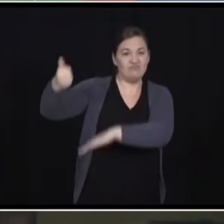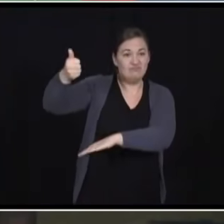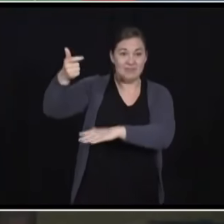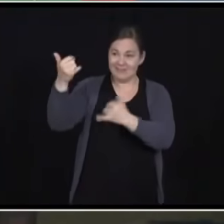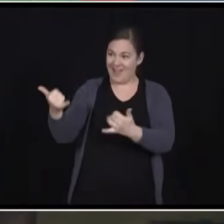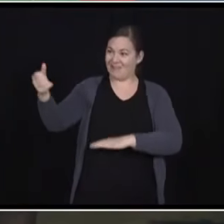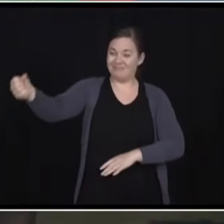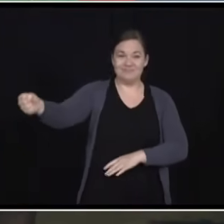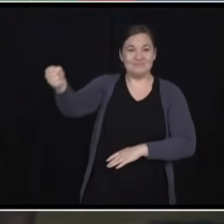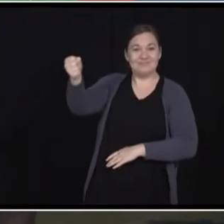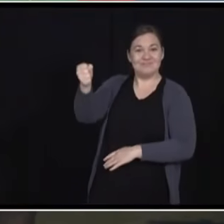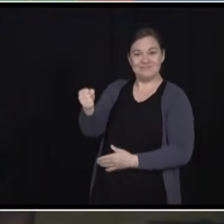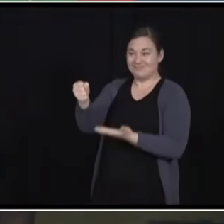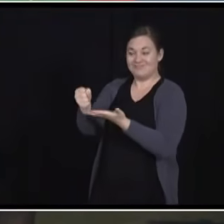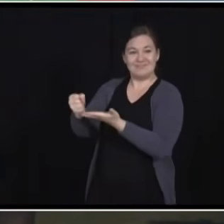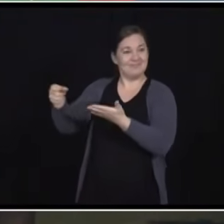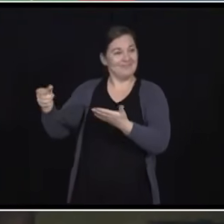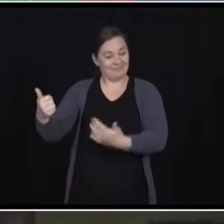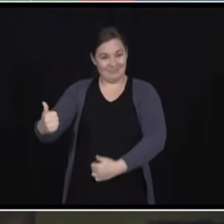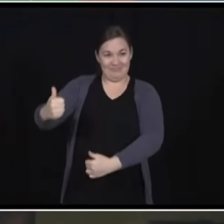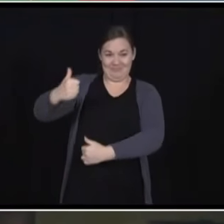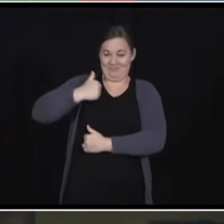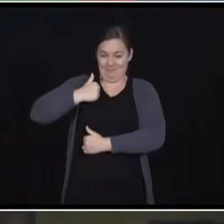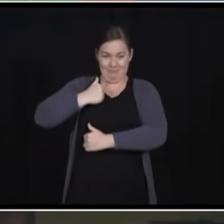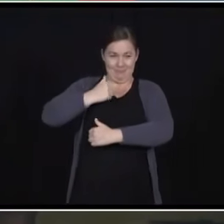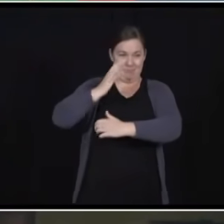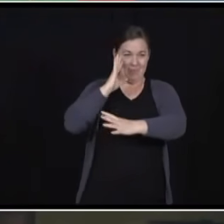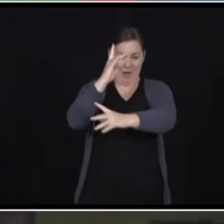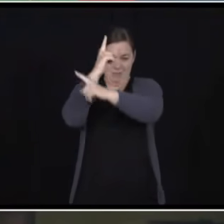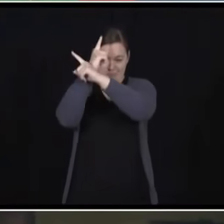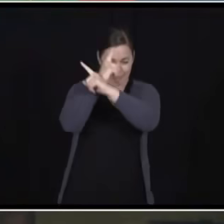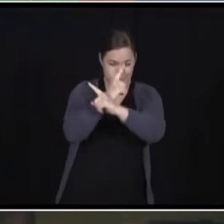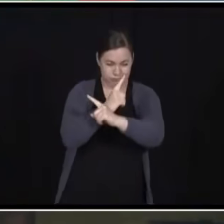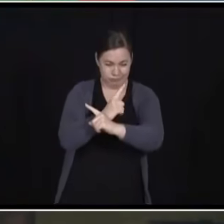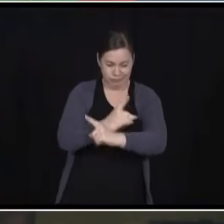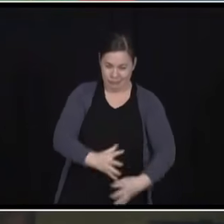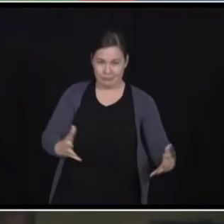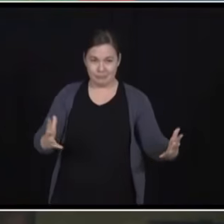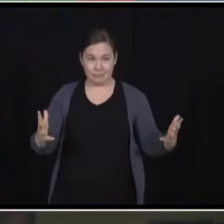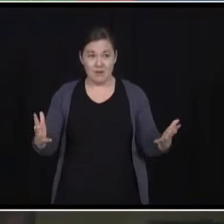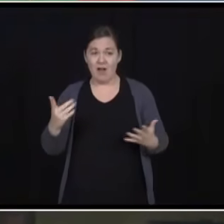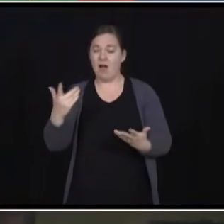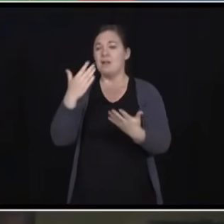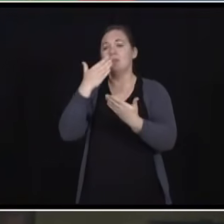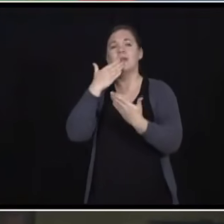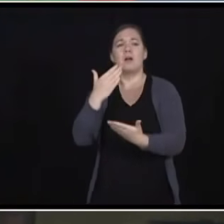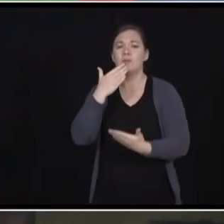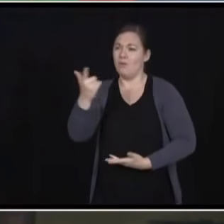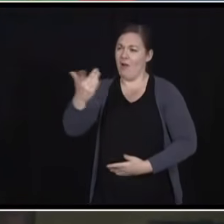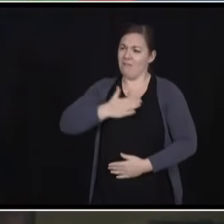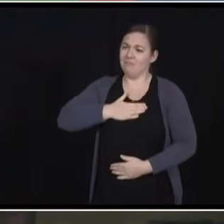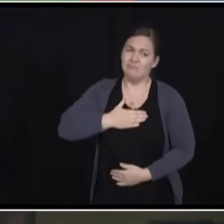He was a commander of the NATO-led forces during the war in Afghanistan. He also led 15,000 members of the Canadian